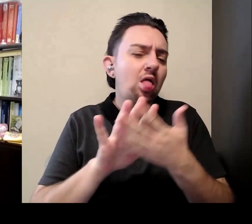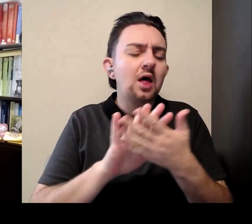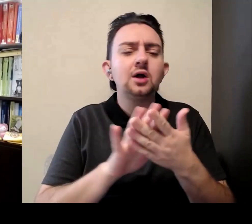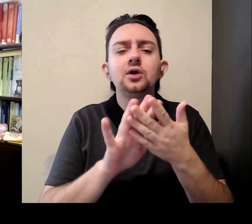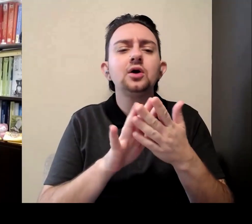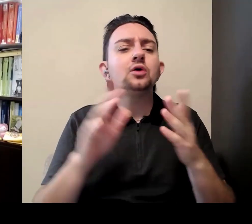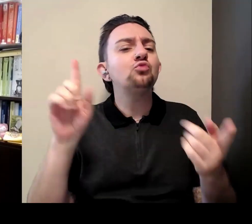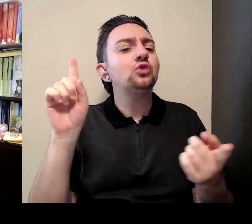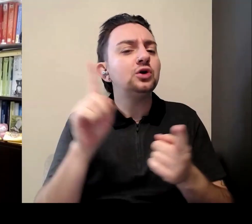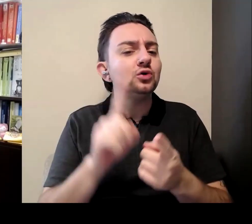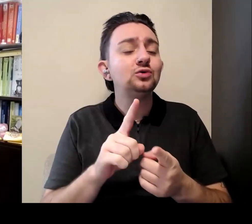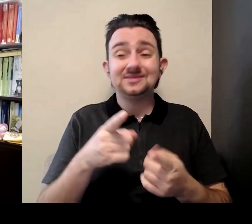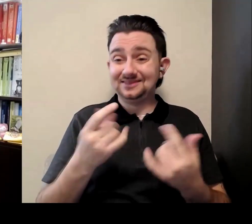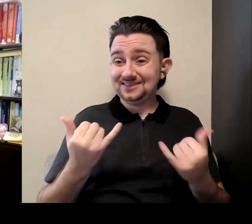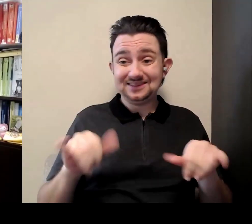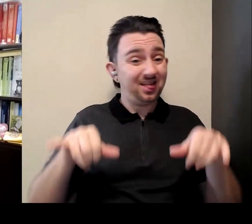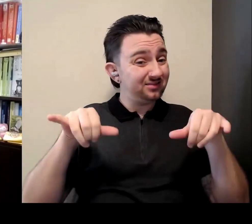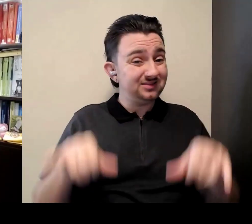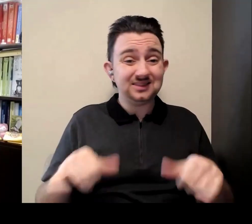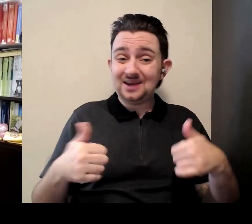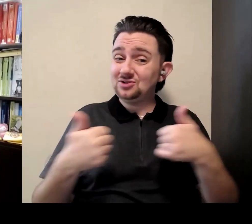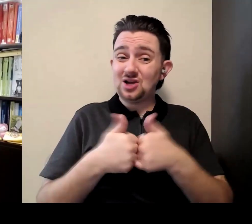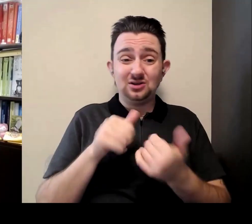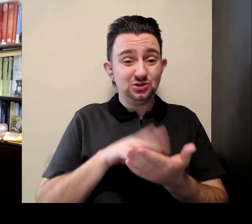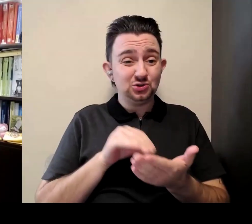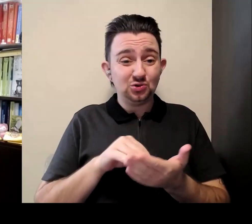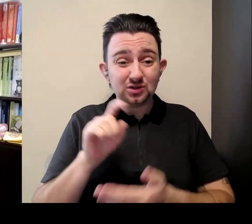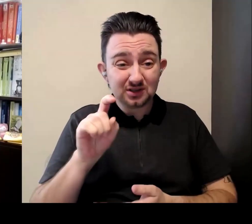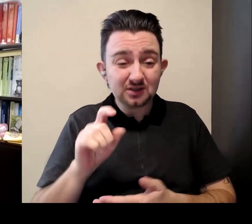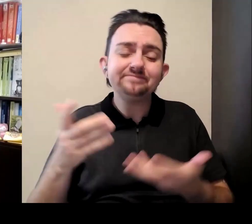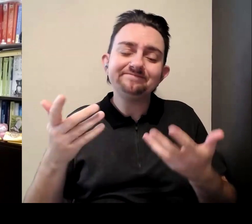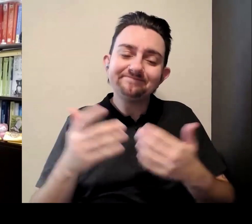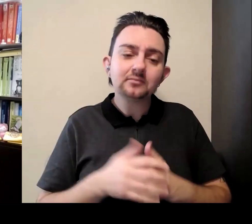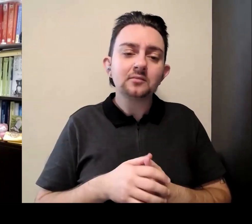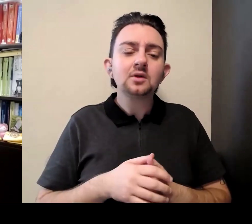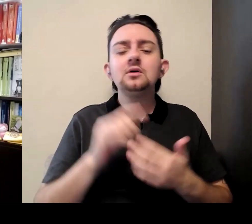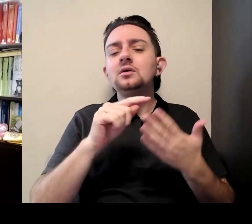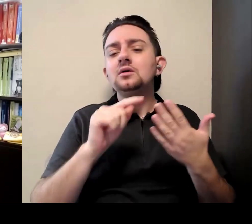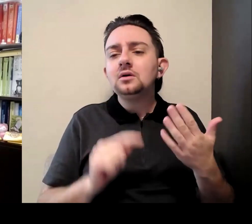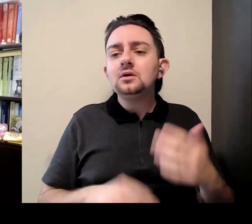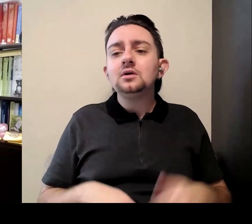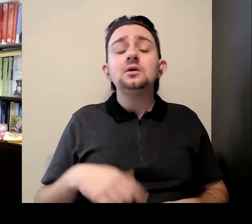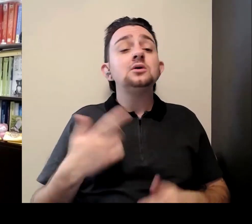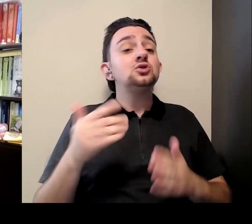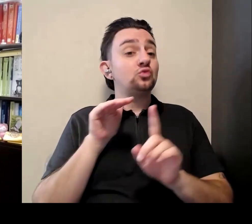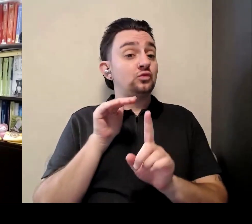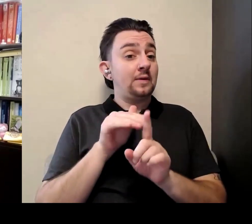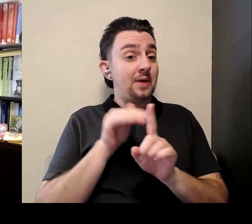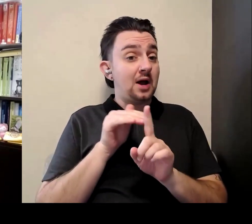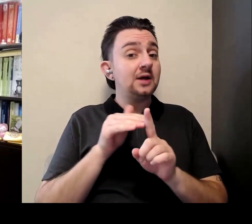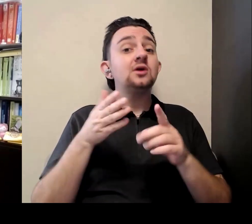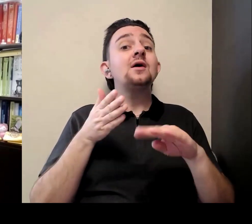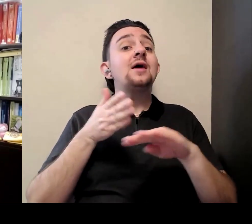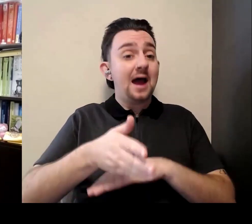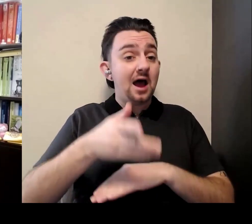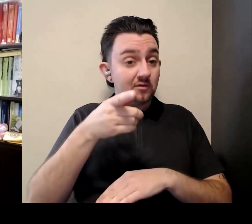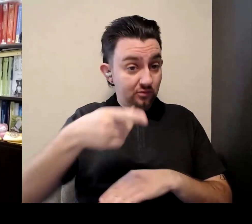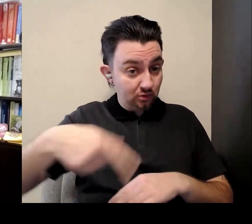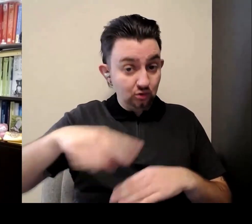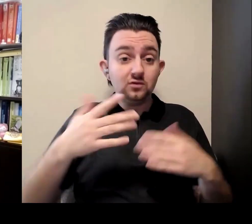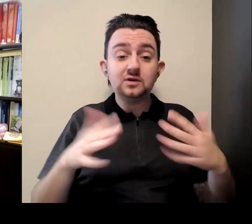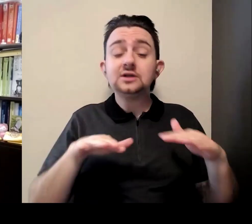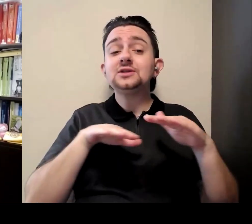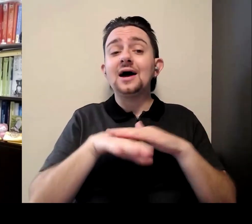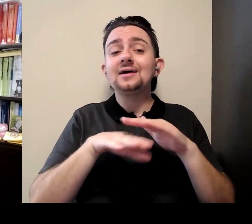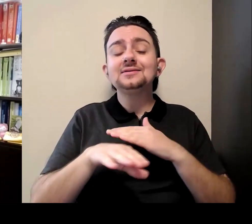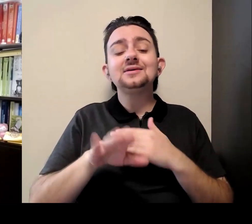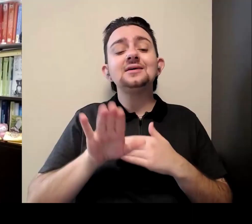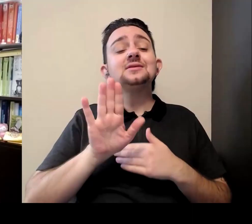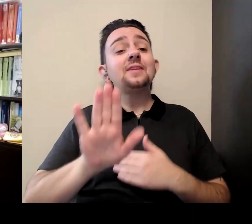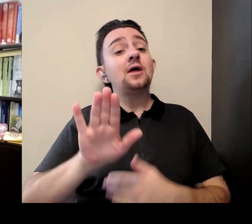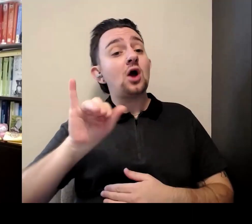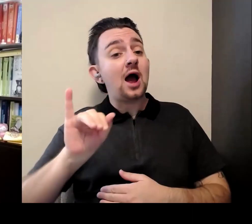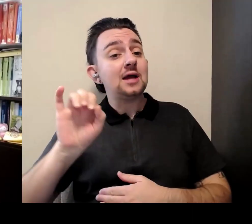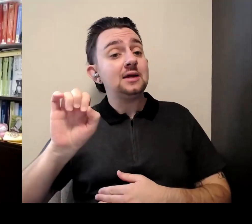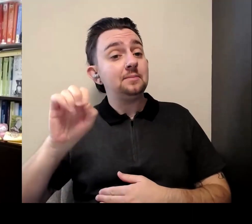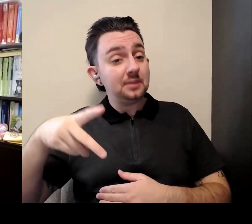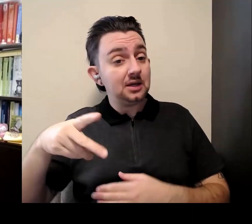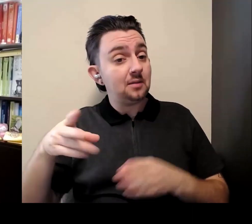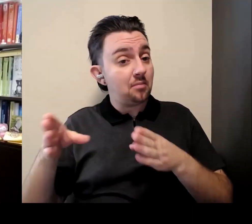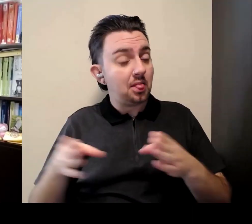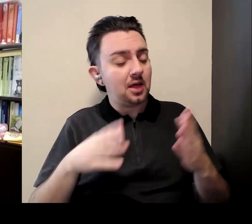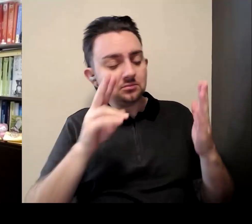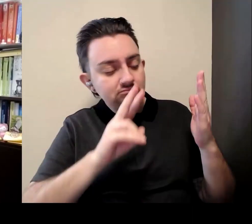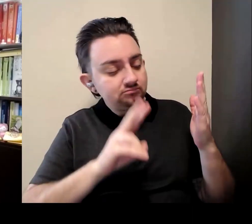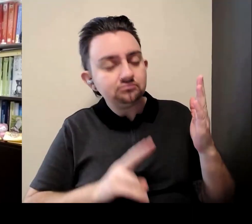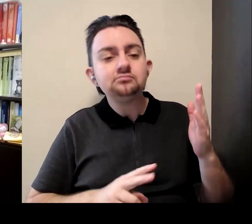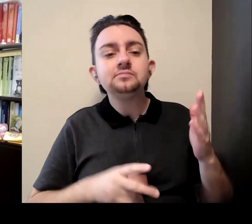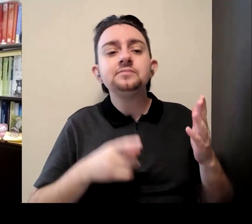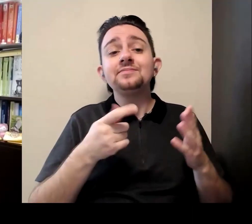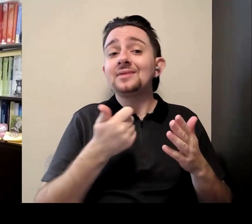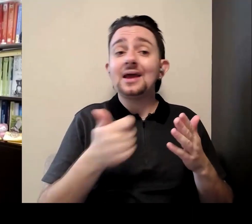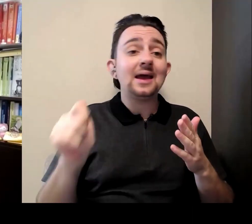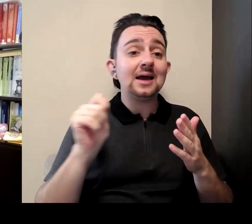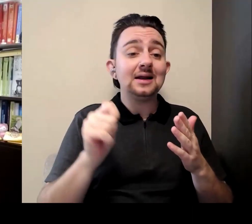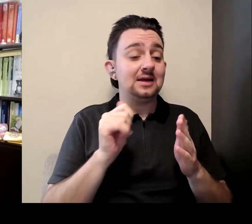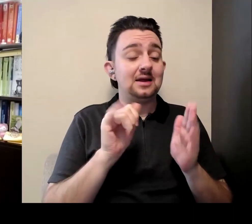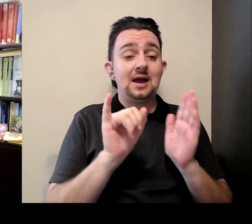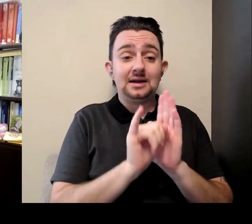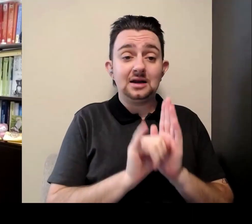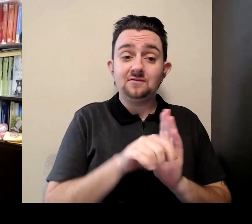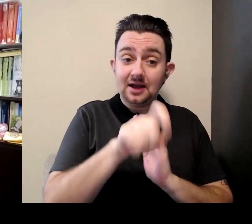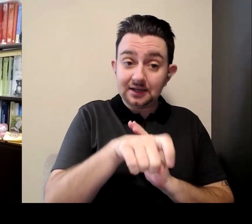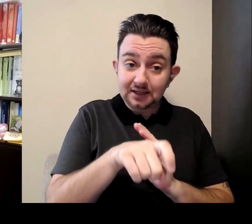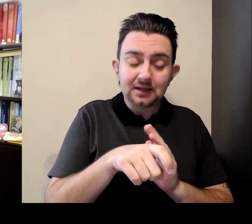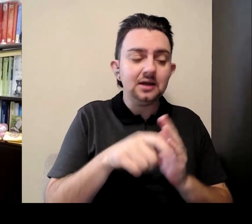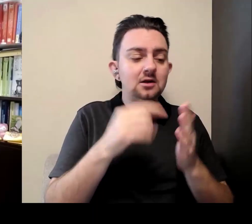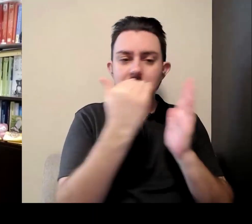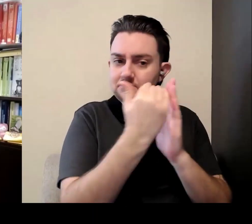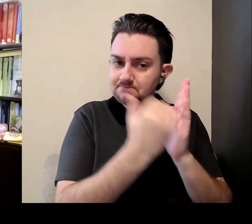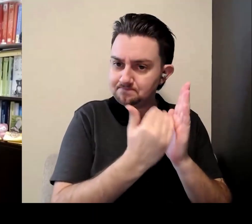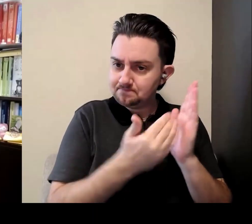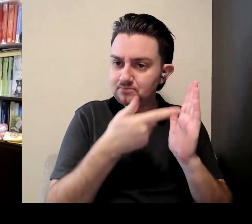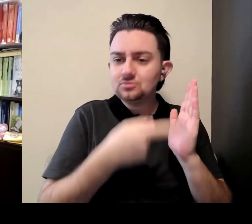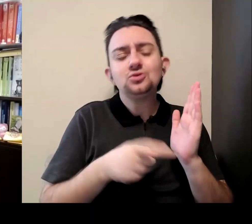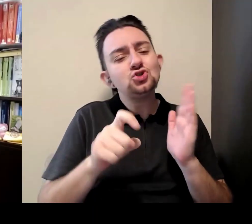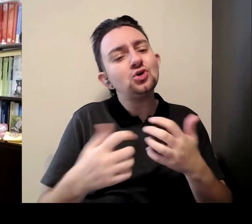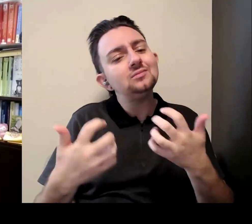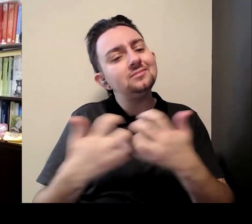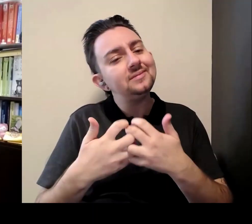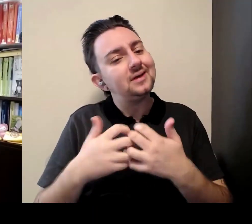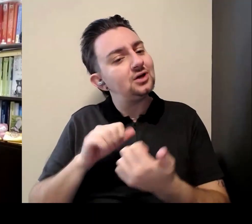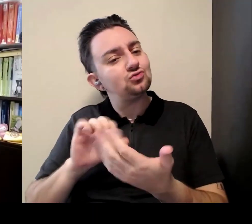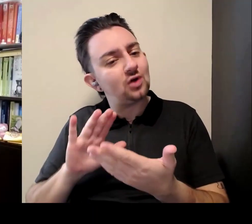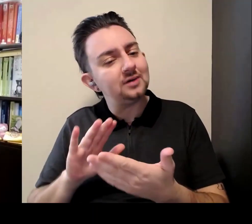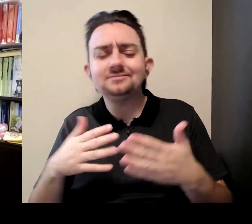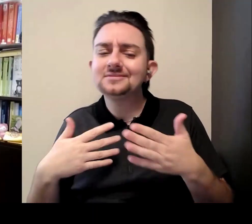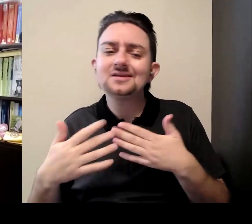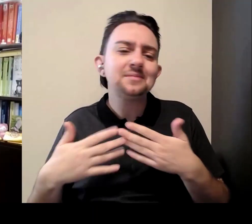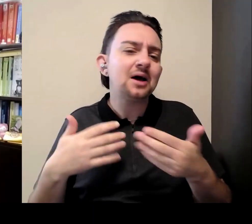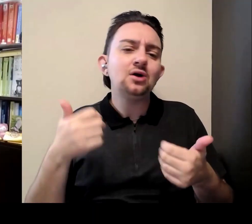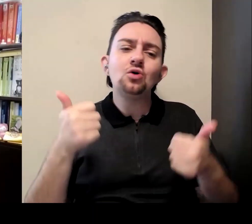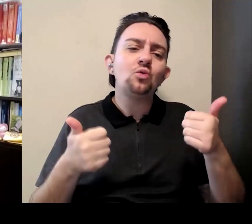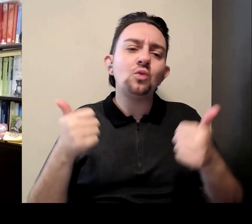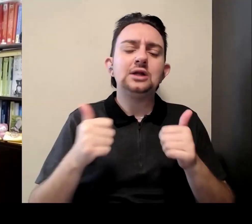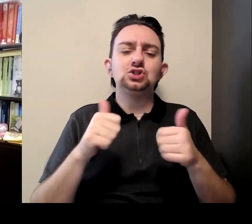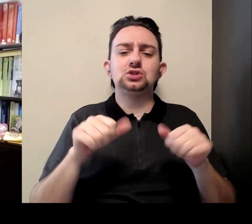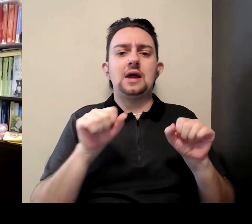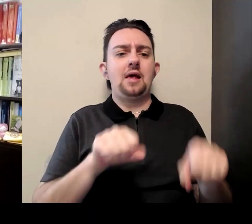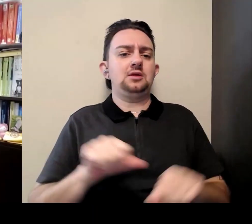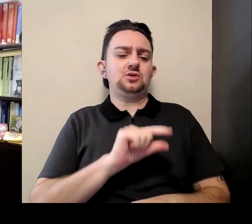with learning. And just a reminder that once you have access to IEP, any area of identified need should be addressed regardless of what area of eligibility is identified. And so